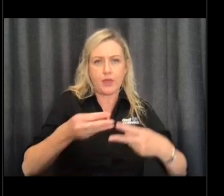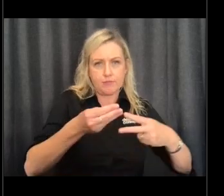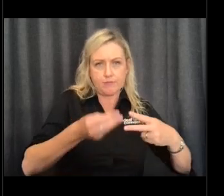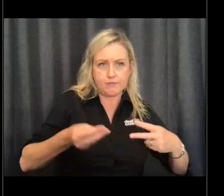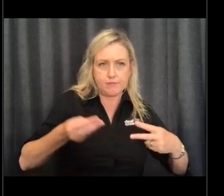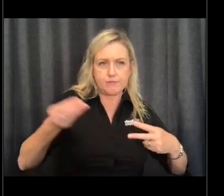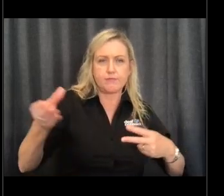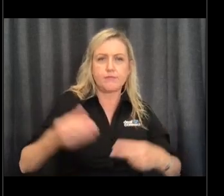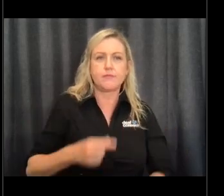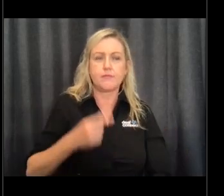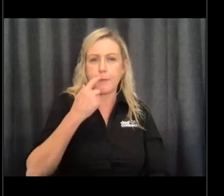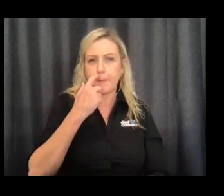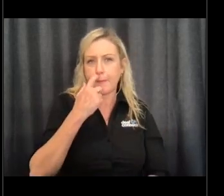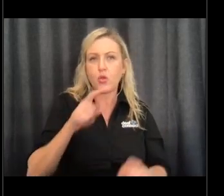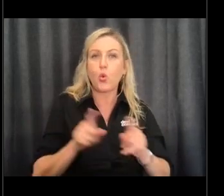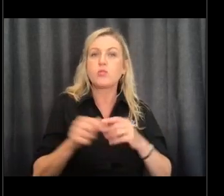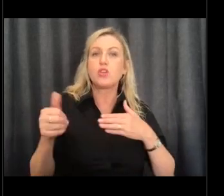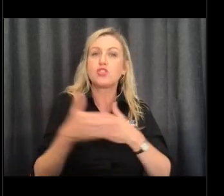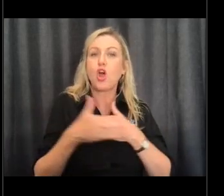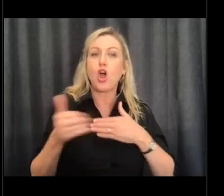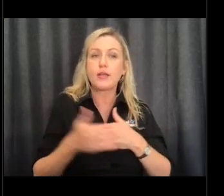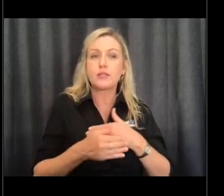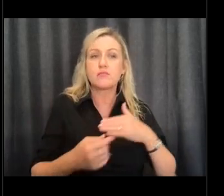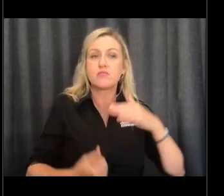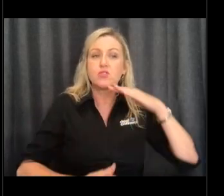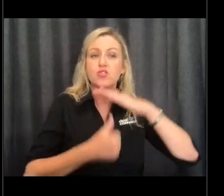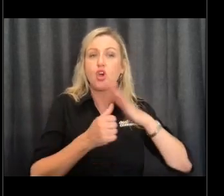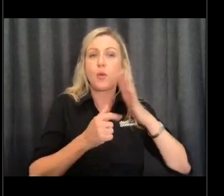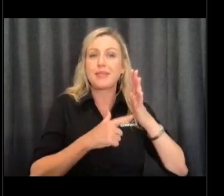slides but just the top tips on to your clients as well.